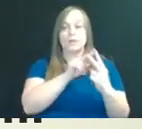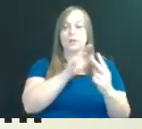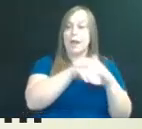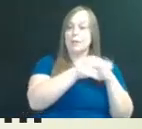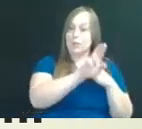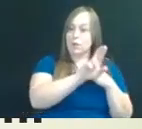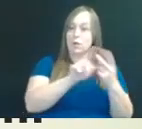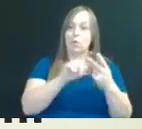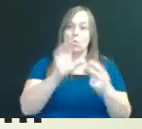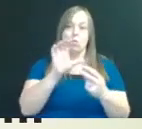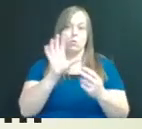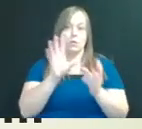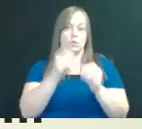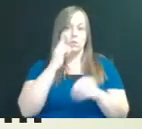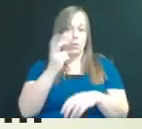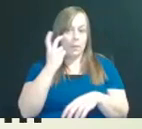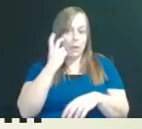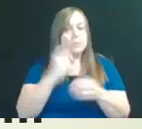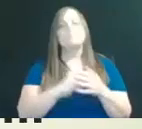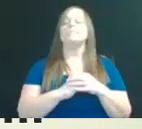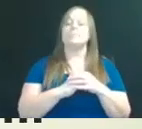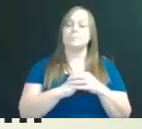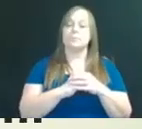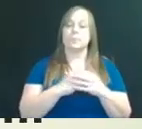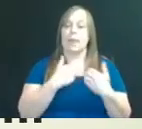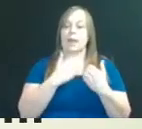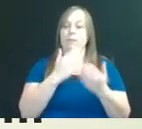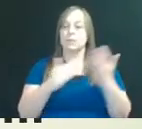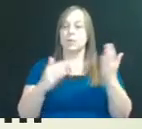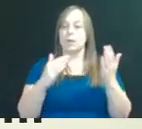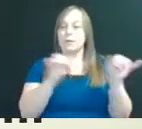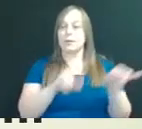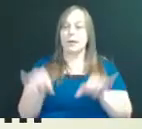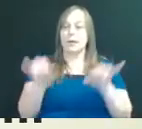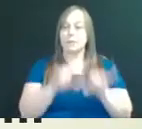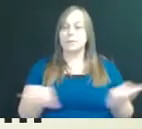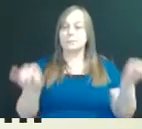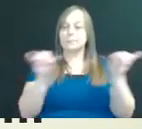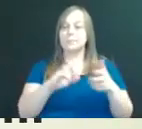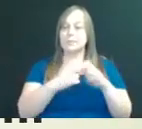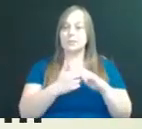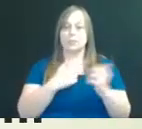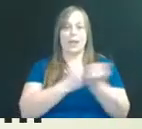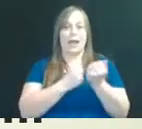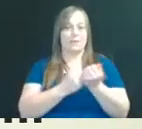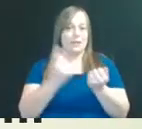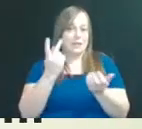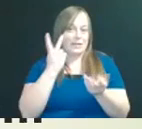or the Commission for the Blind. And I have some common issues as an advocate that I've heard up here as like,